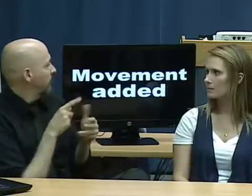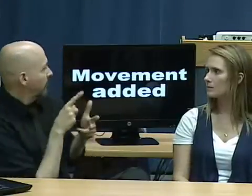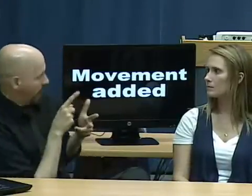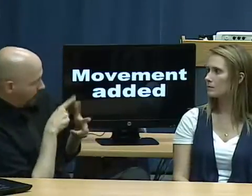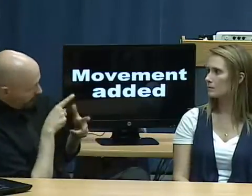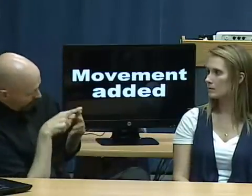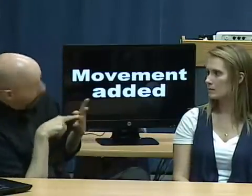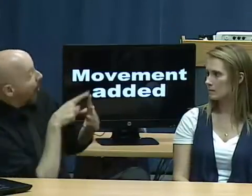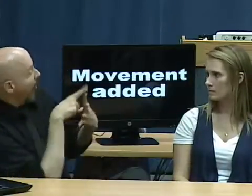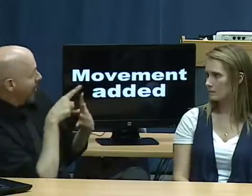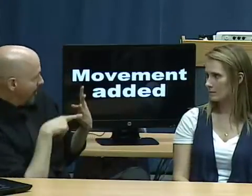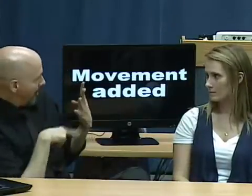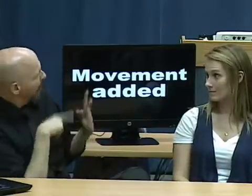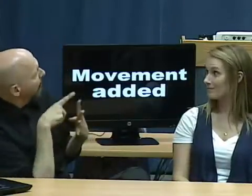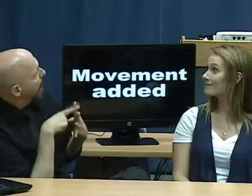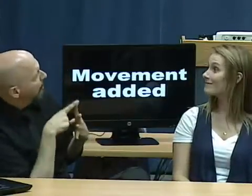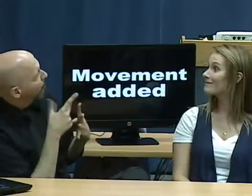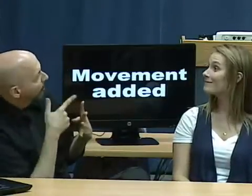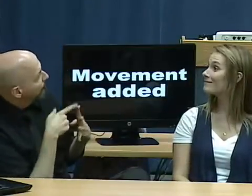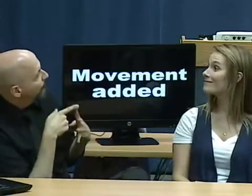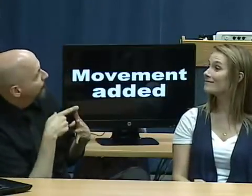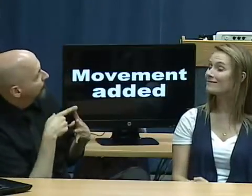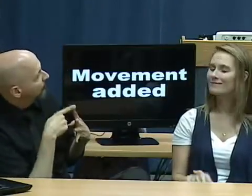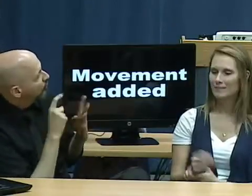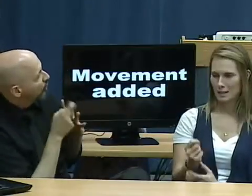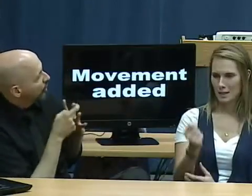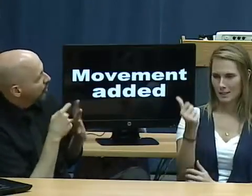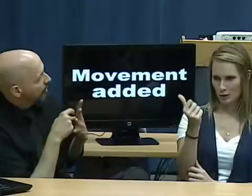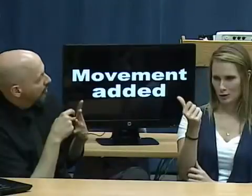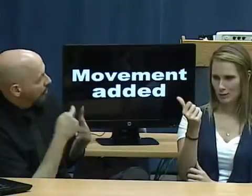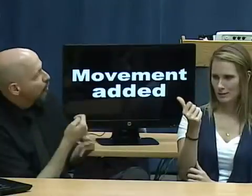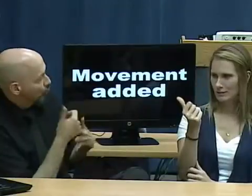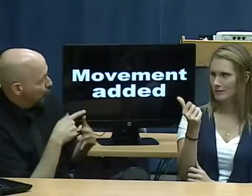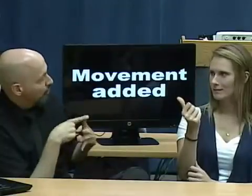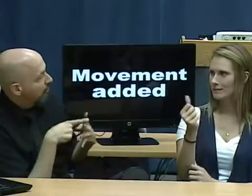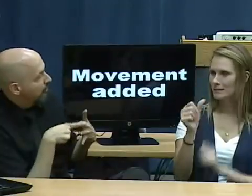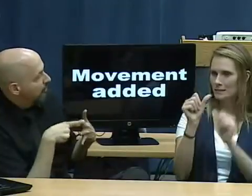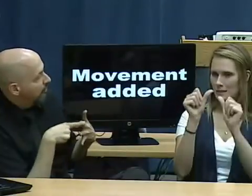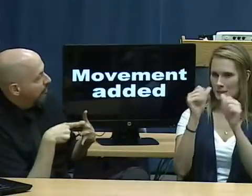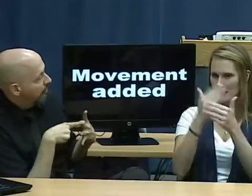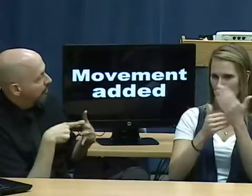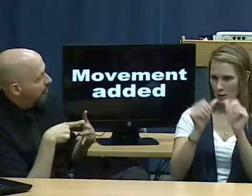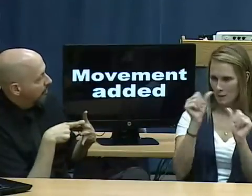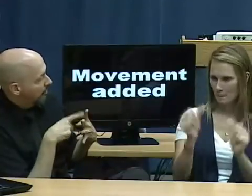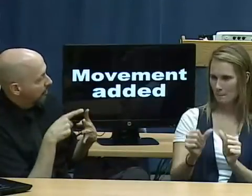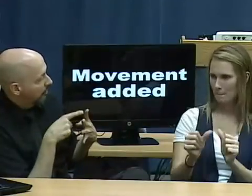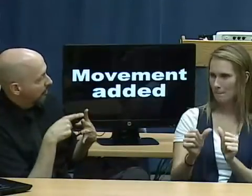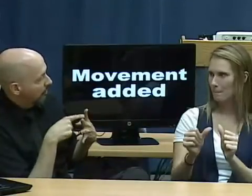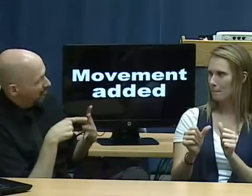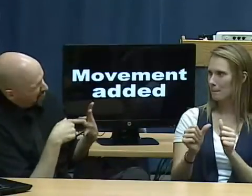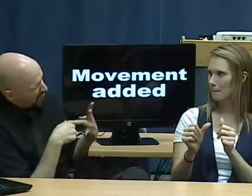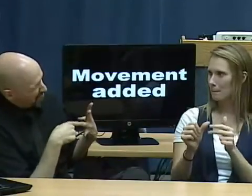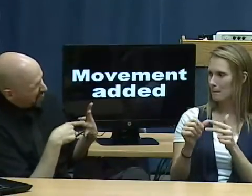We've got four things now. What's #1? Deletions. Handshape. That's #3.